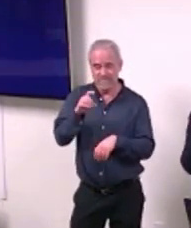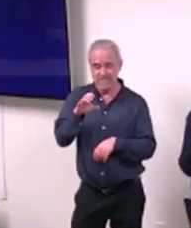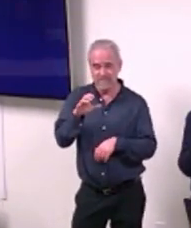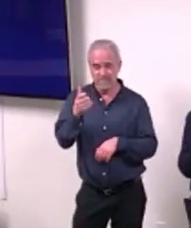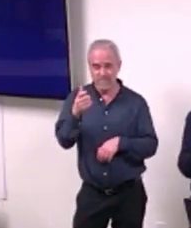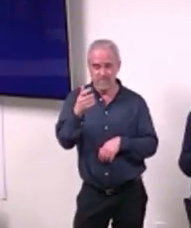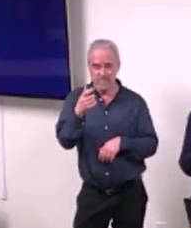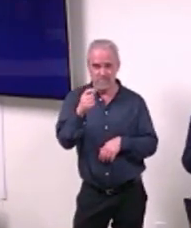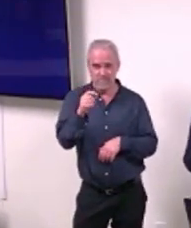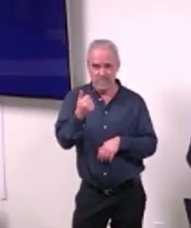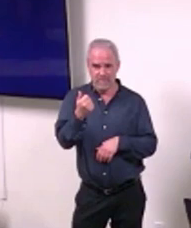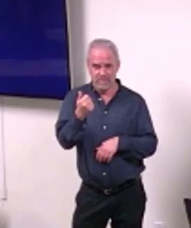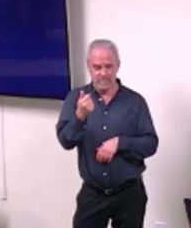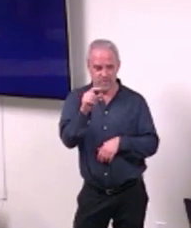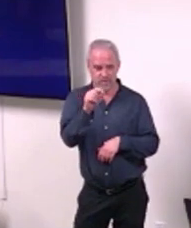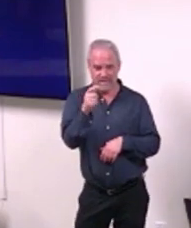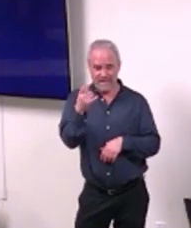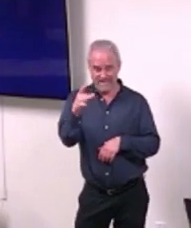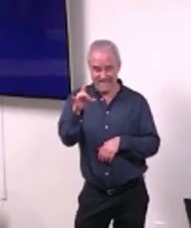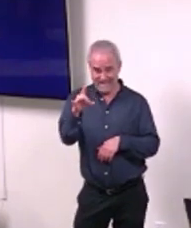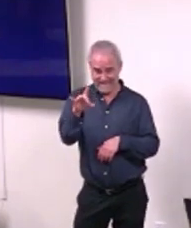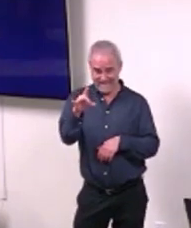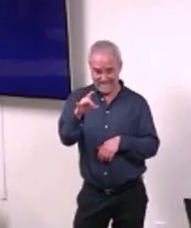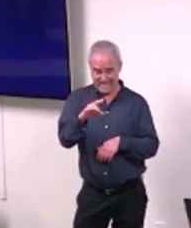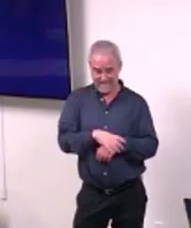Just getting him that phone took 12 years.